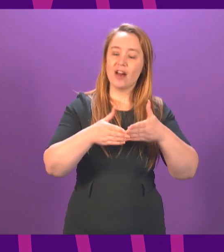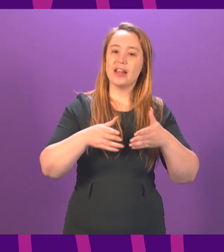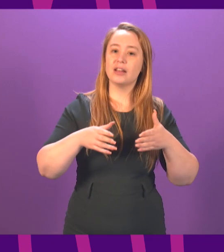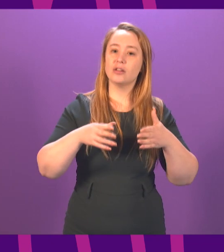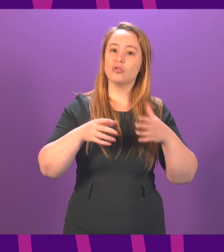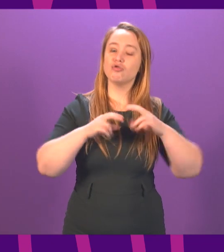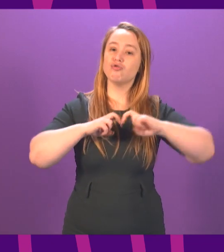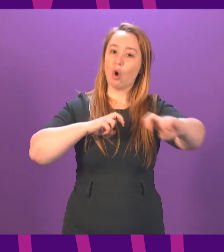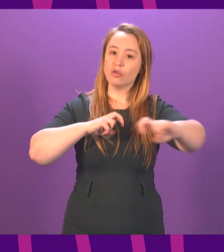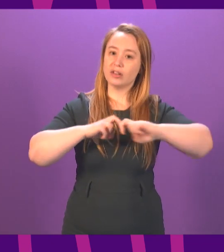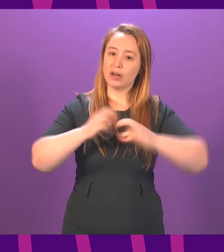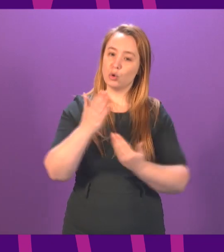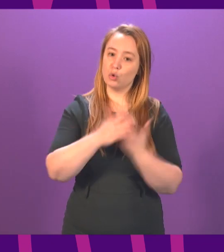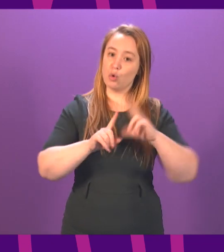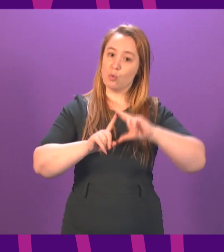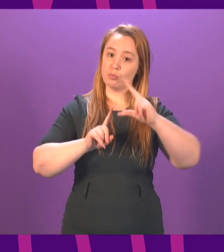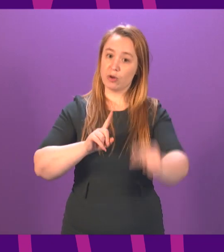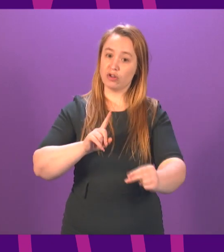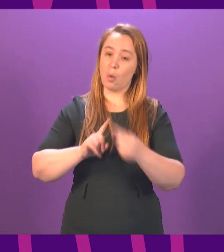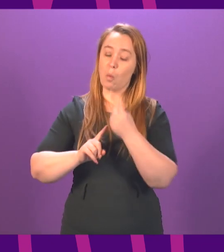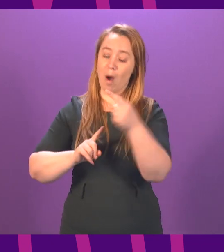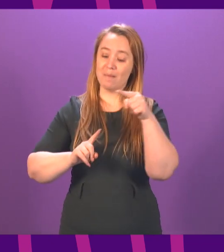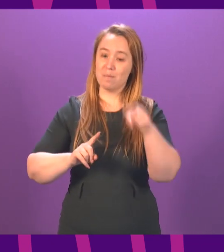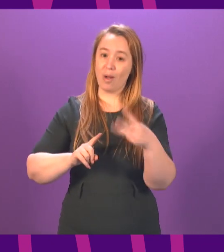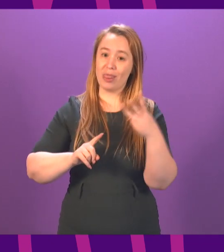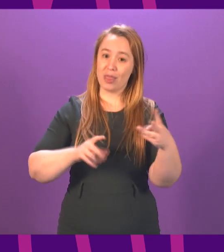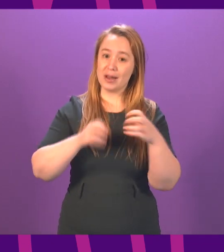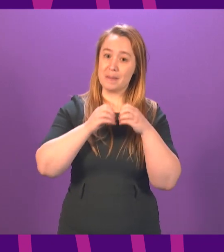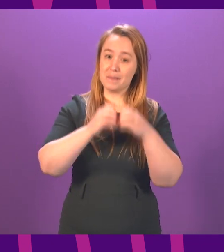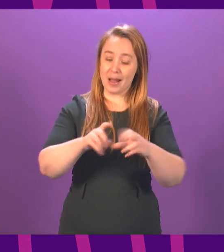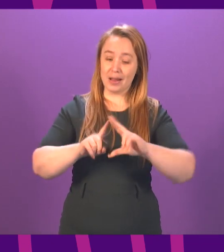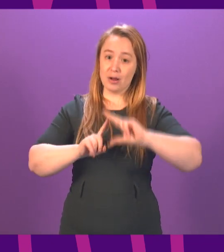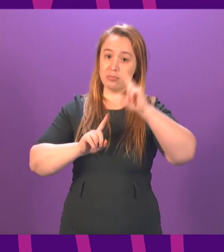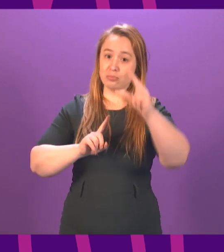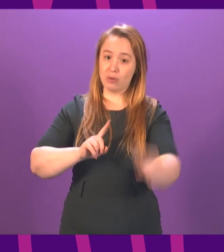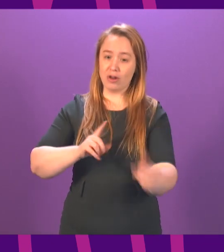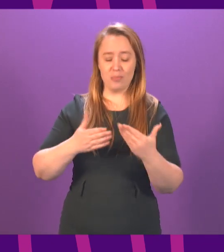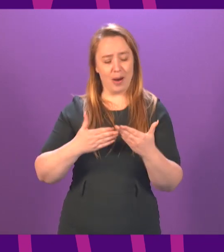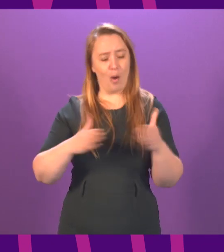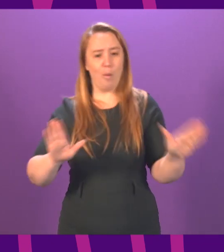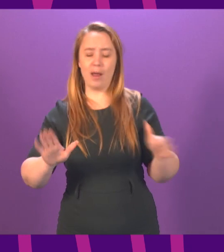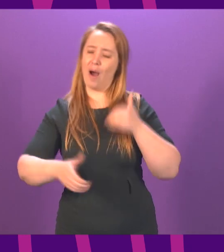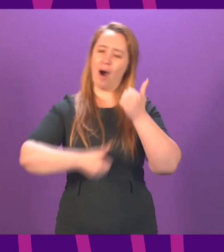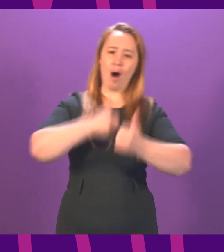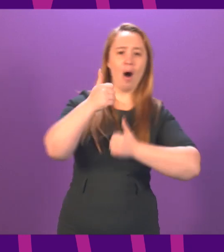The £1.3 billion bridge was opened to great fanfare as both an engineering marvel and a